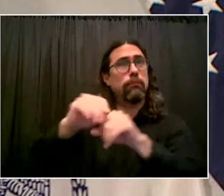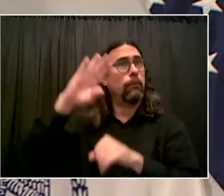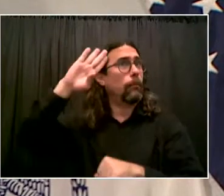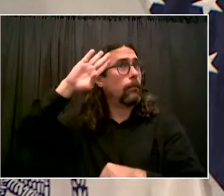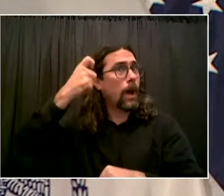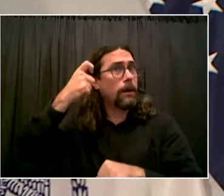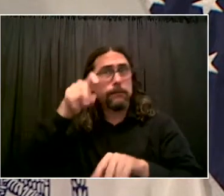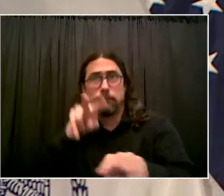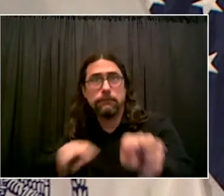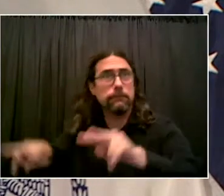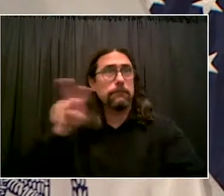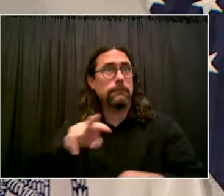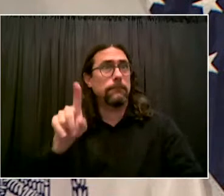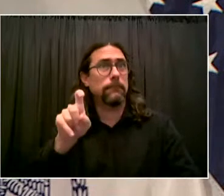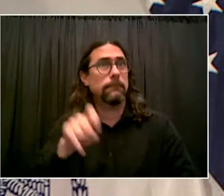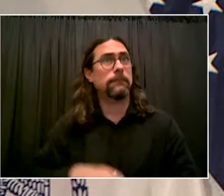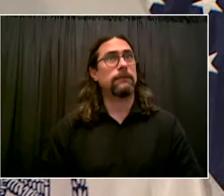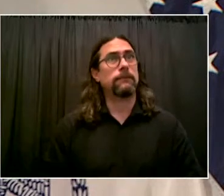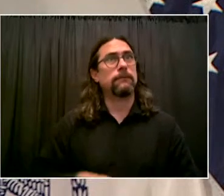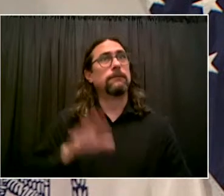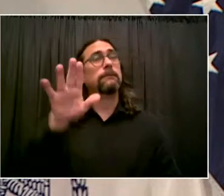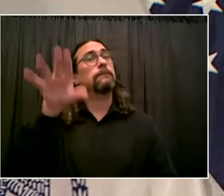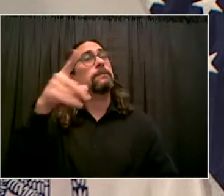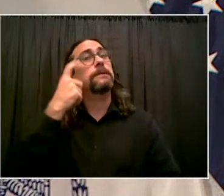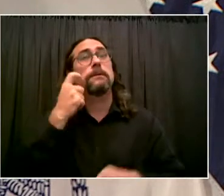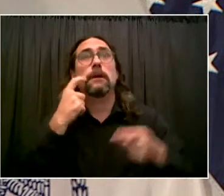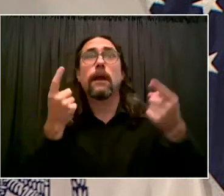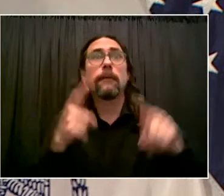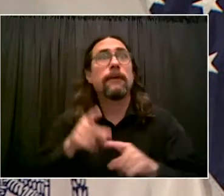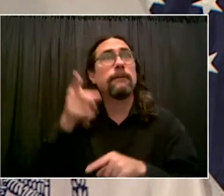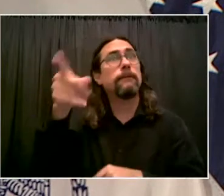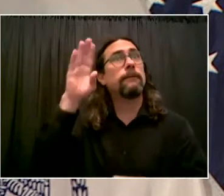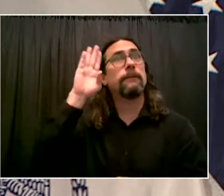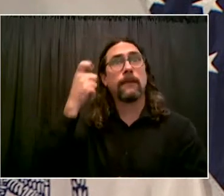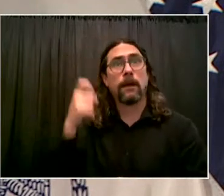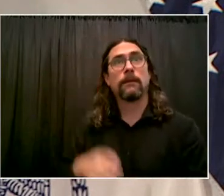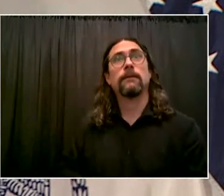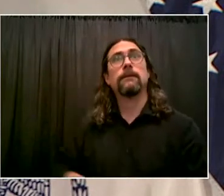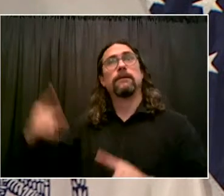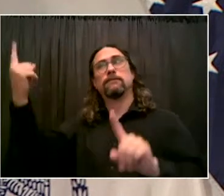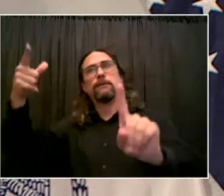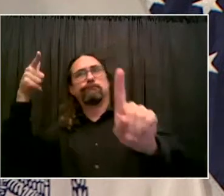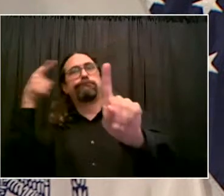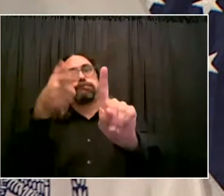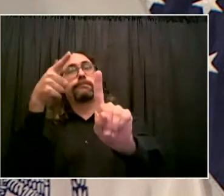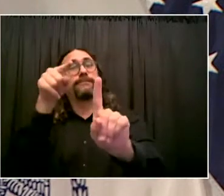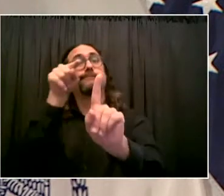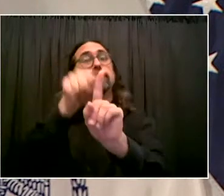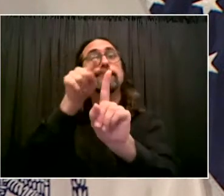THE BRONX I IMAGINE IS WHERE THAT'S GOING TO HAPPEN AND HOW CRITICAL IS IT ATHT HITS RSPEON WHO OSHT HTIS1 3- YEAR-OLD BOY BE